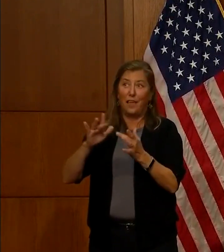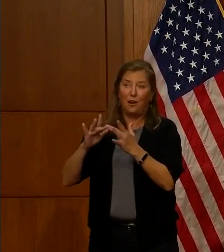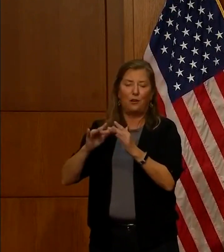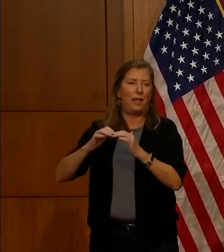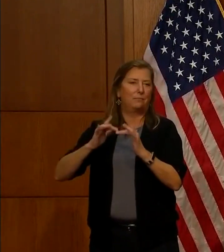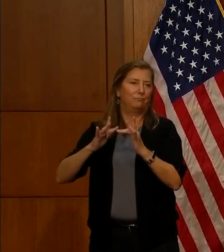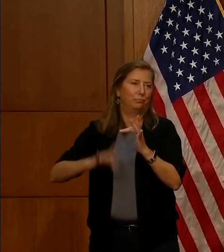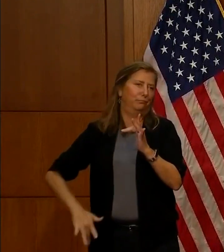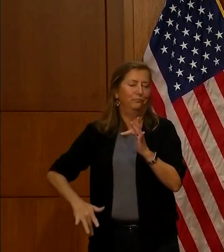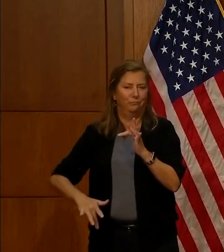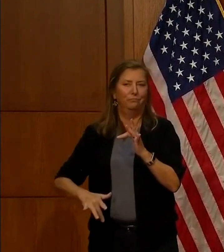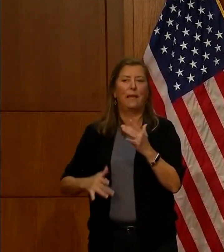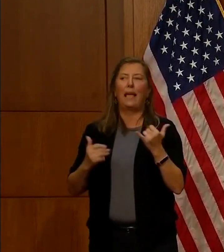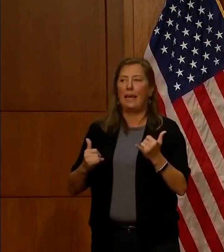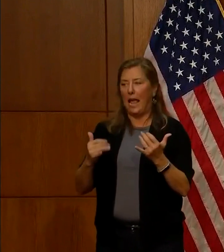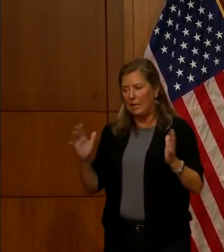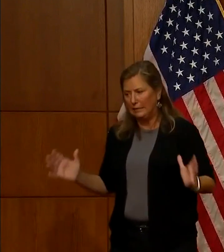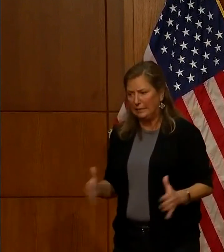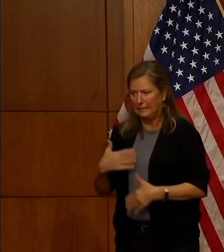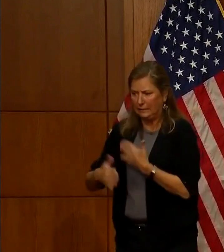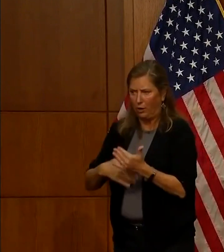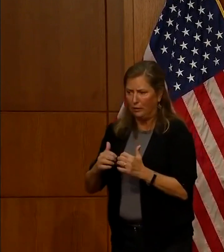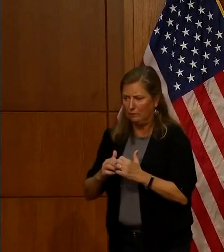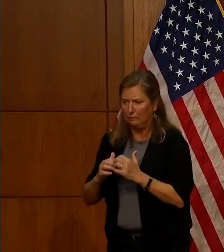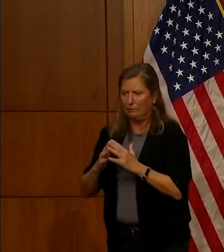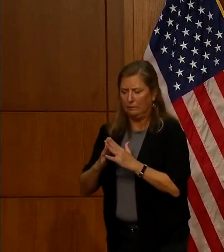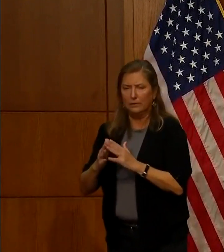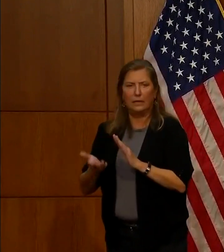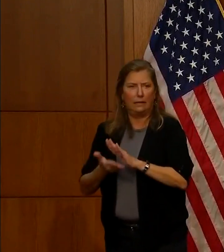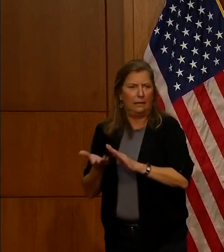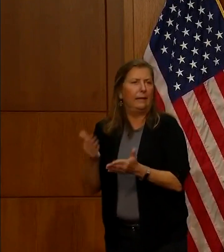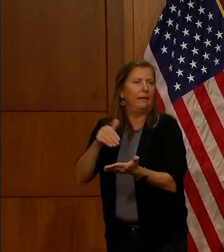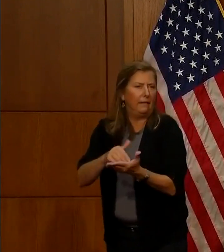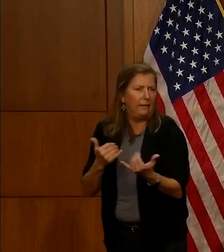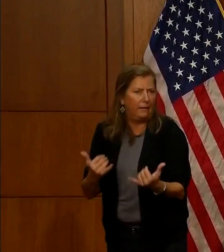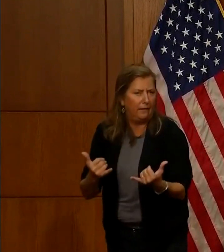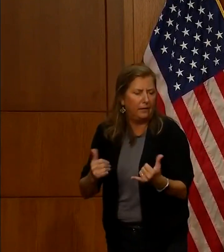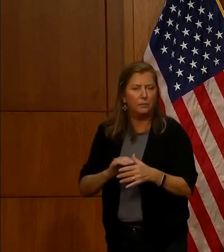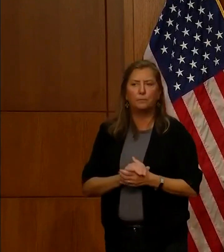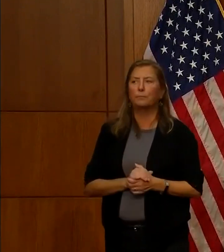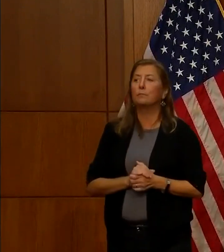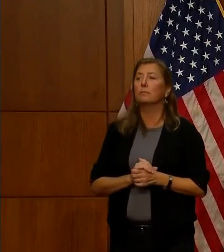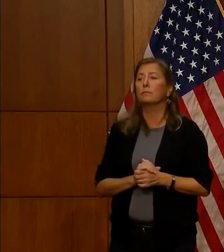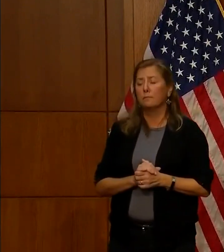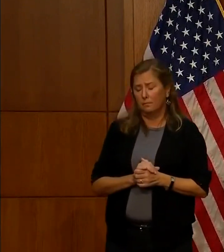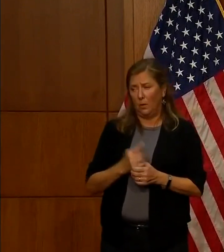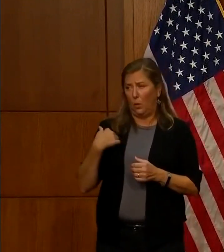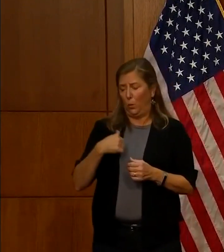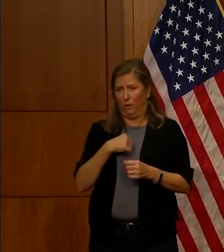DEPARTMENT OF ELECTIONS TECHNICIANS ARE WORKINGTO GET